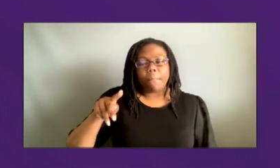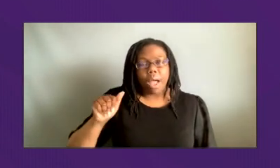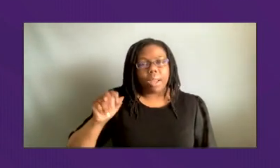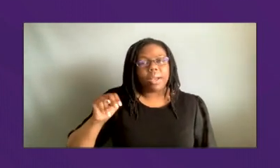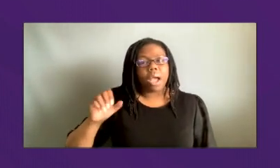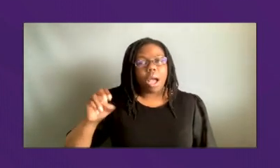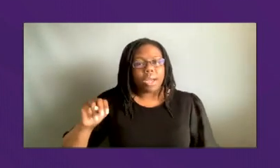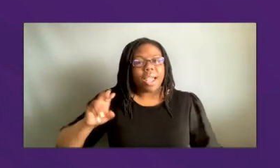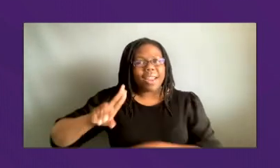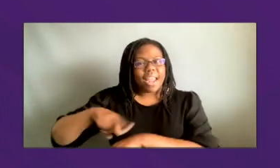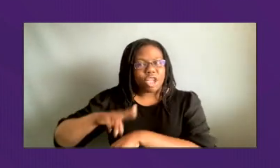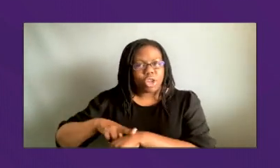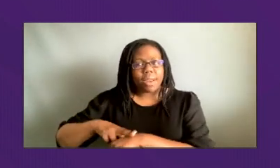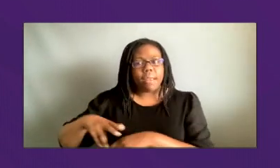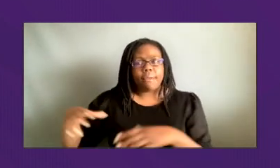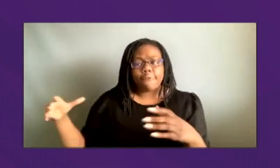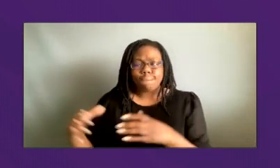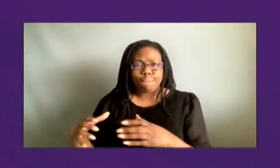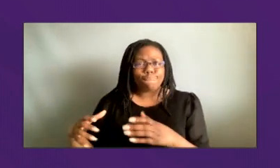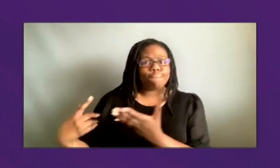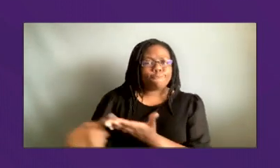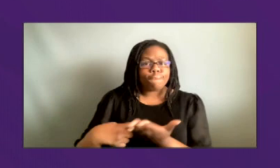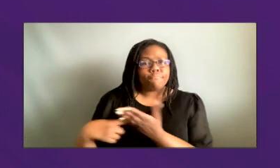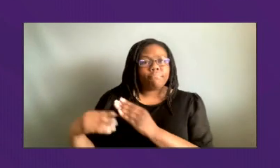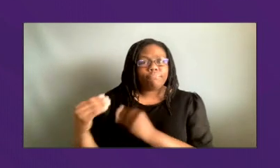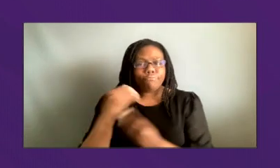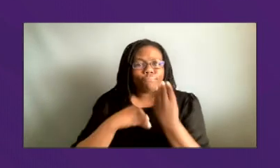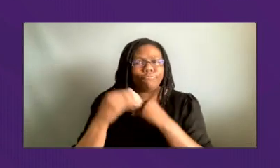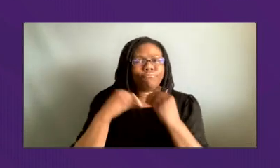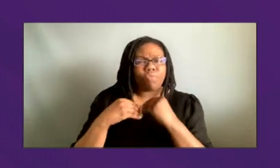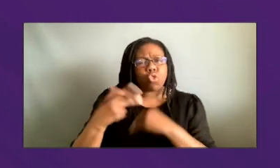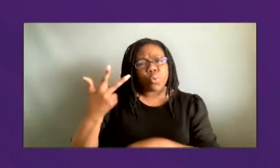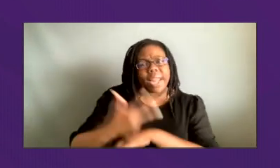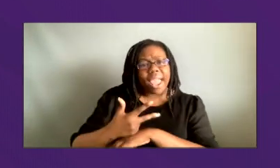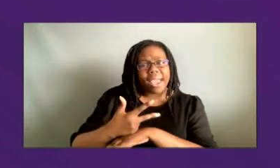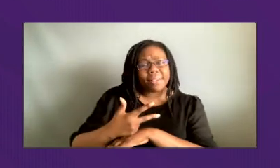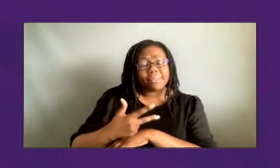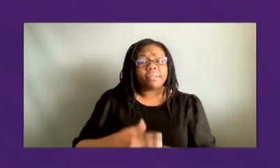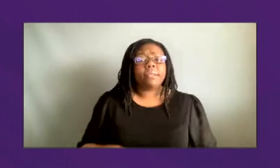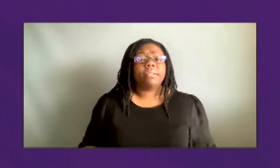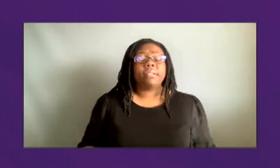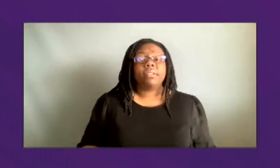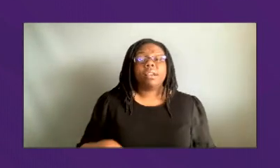was only written down two times in history and it was not a big deal. The feast was forgotten